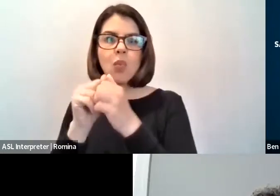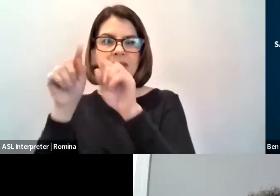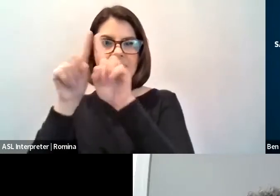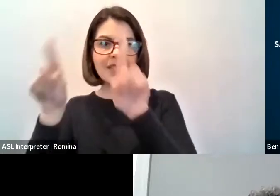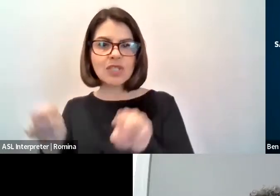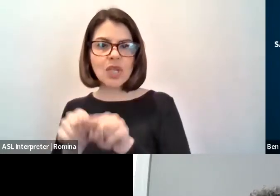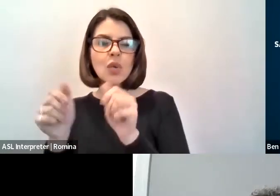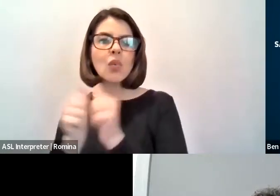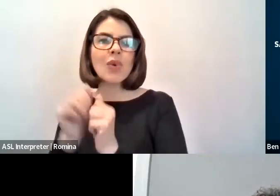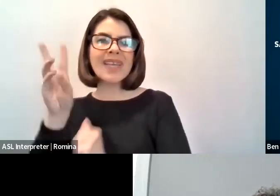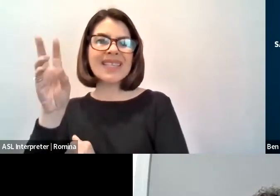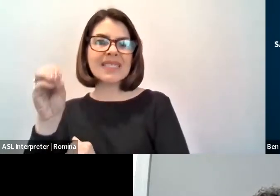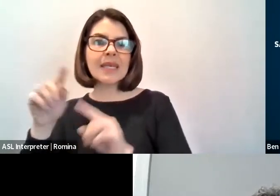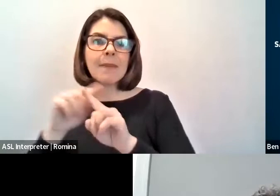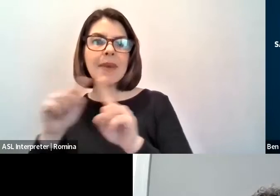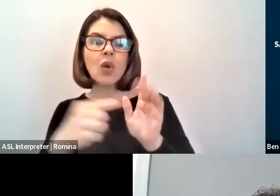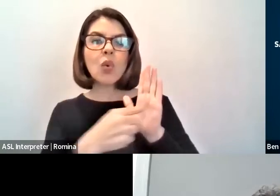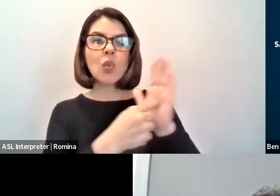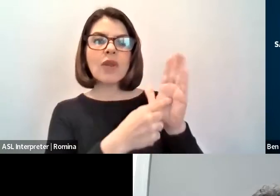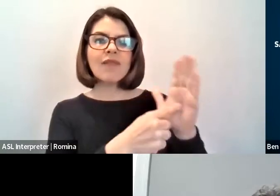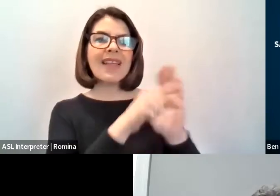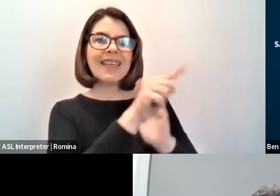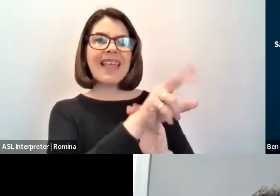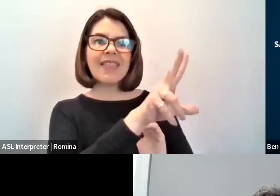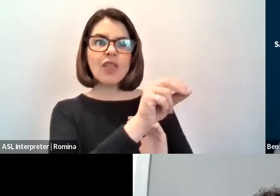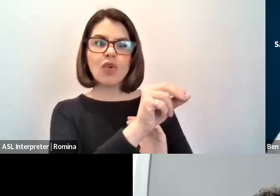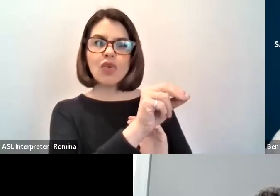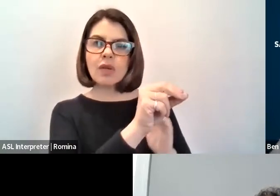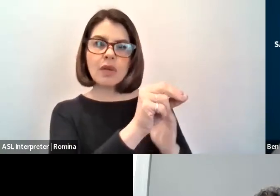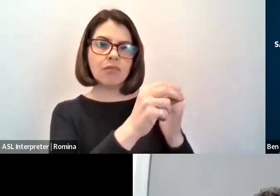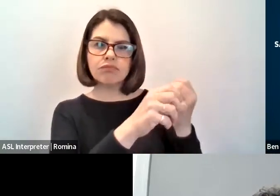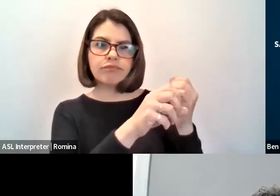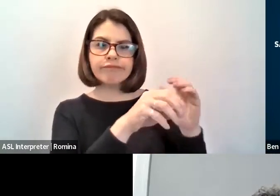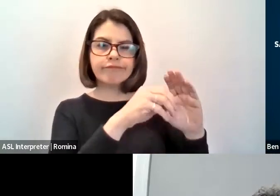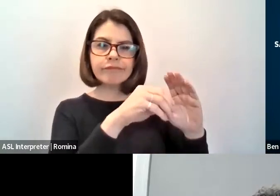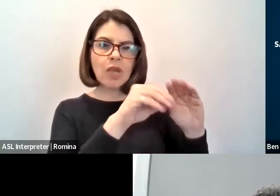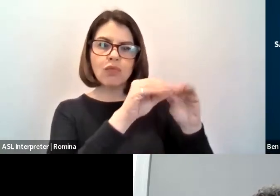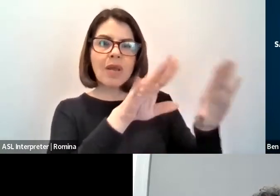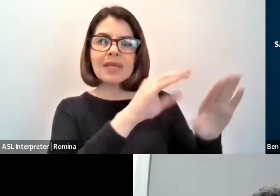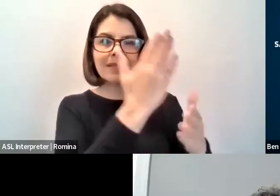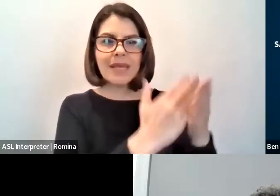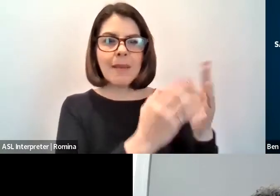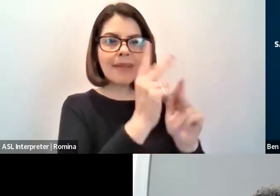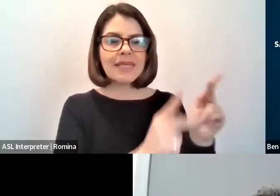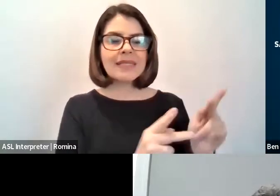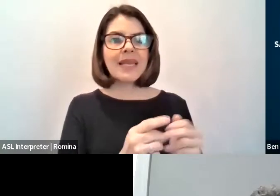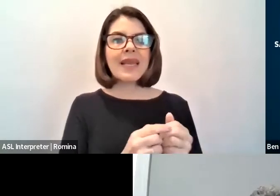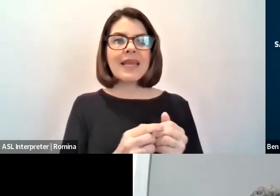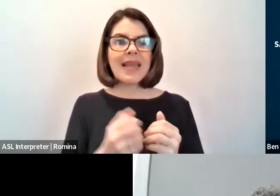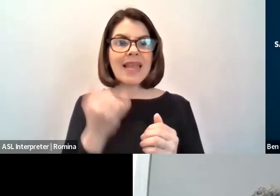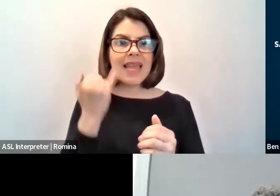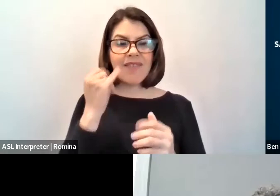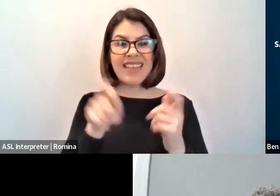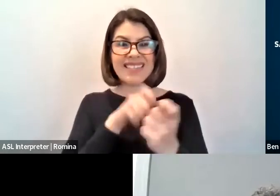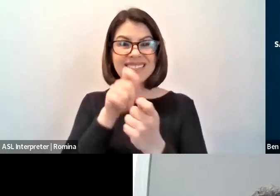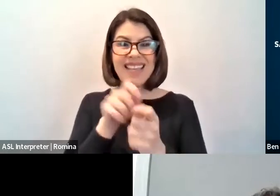but it will reflect that the 30 ran someplace. If the 60 and the 30 only run in the exact same places,